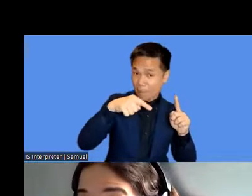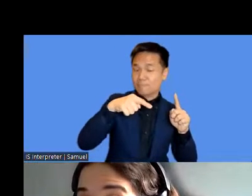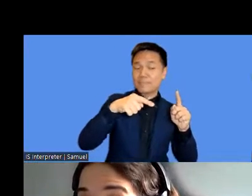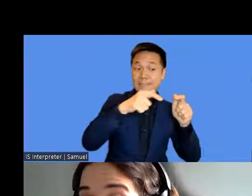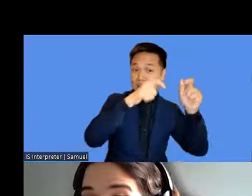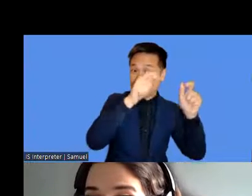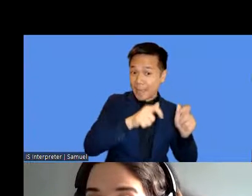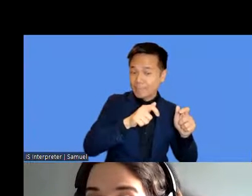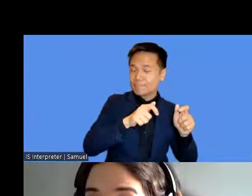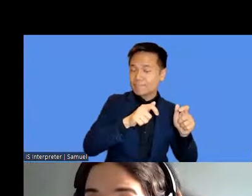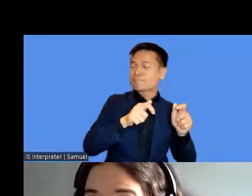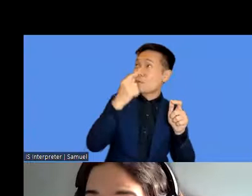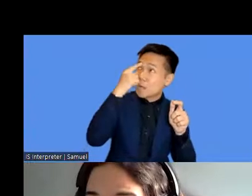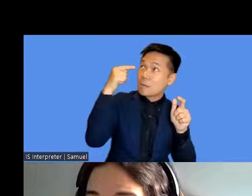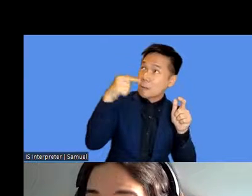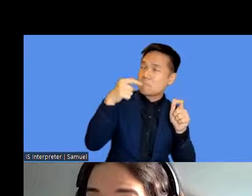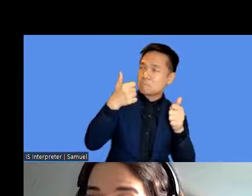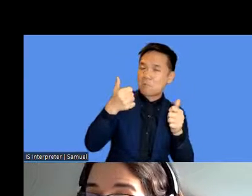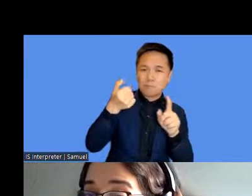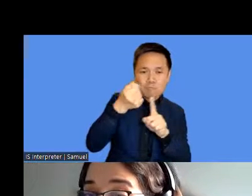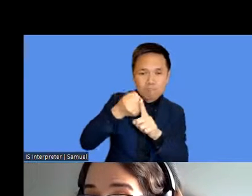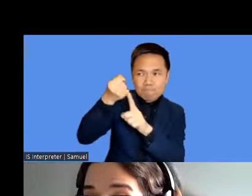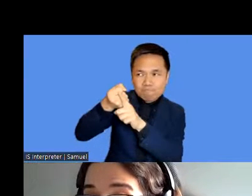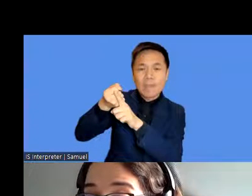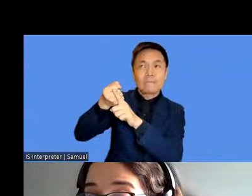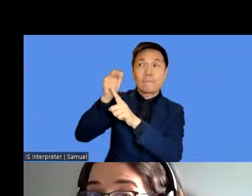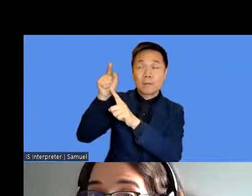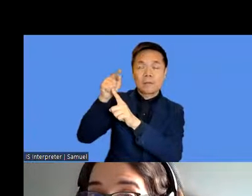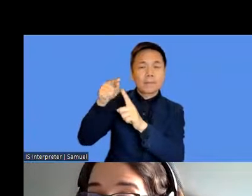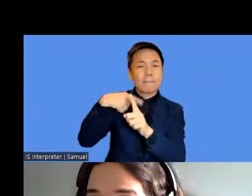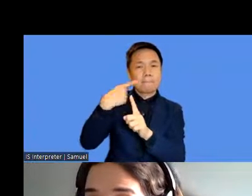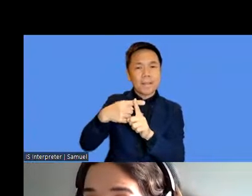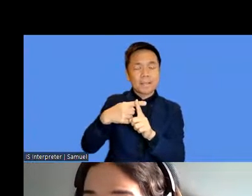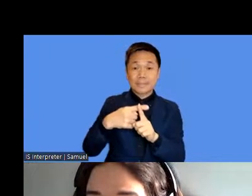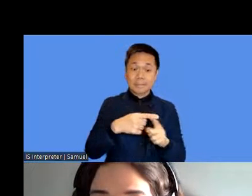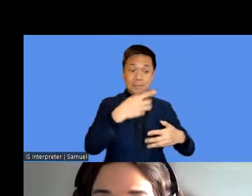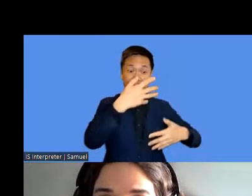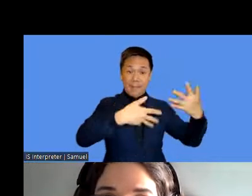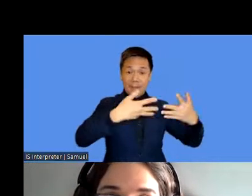of what data stakeholders need for the advocacy and harmonization of the data as a whole.